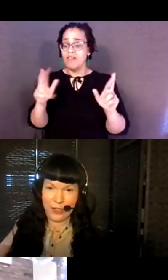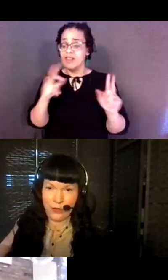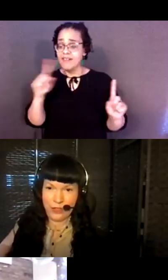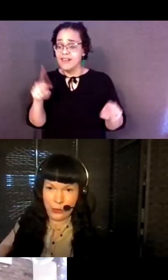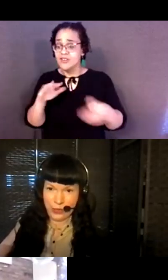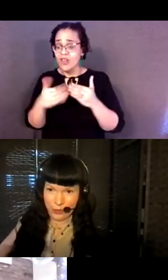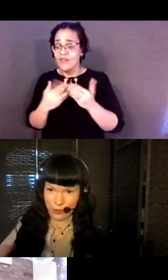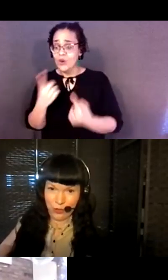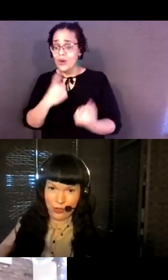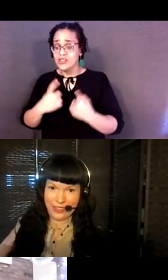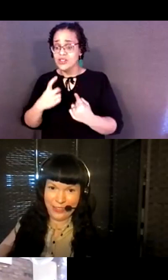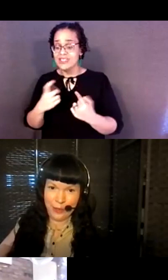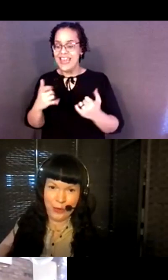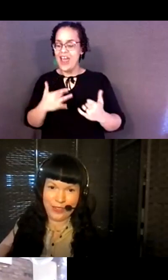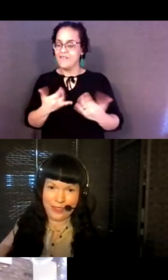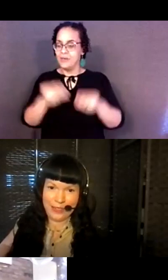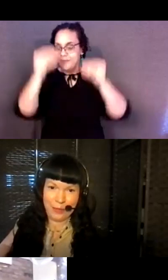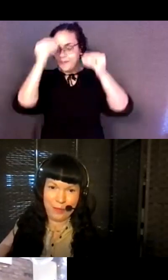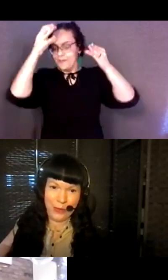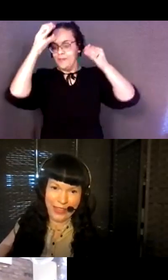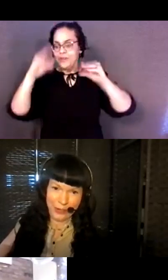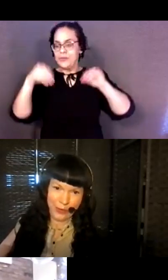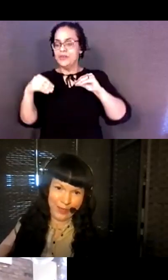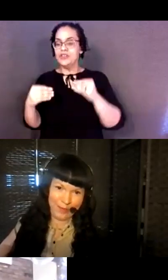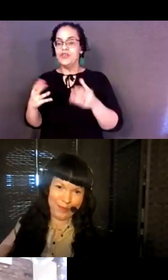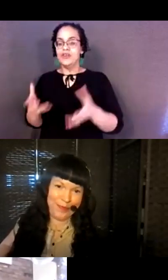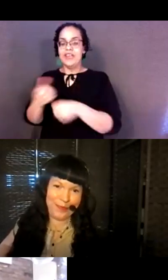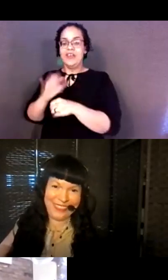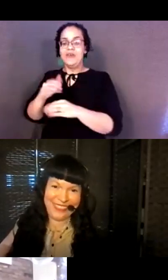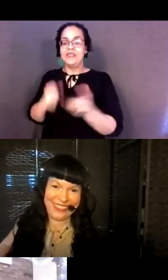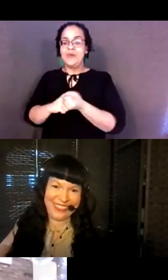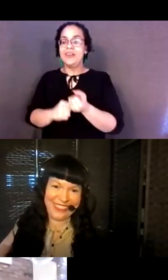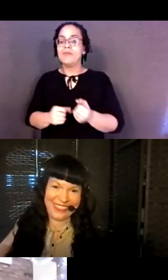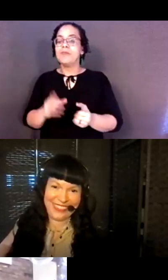feel equipped should you need these supports. Be well, everyone!